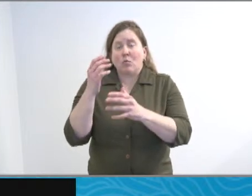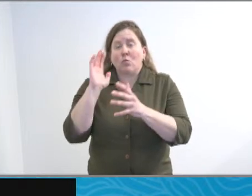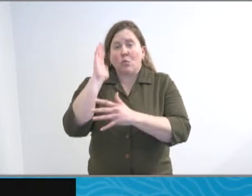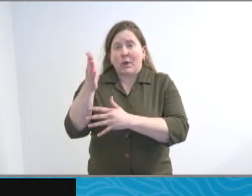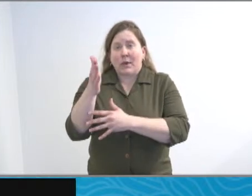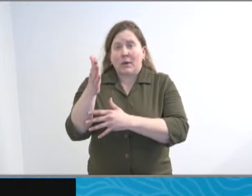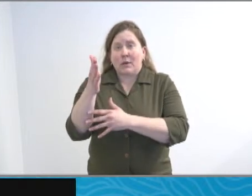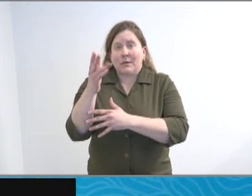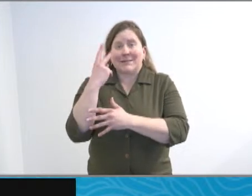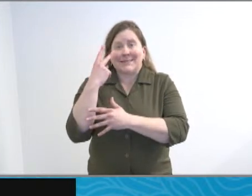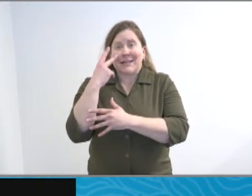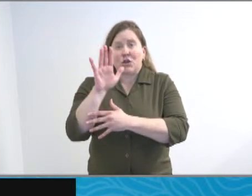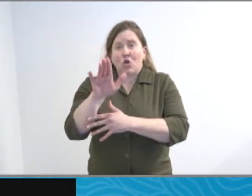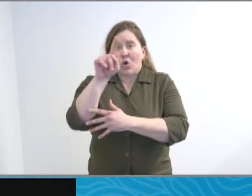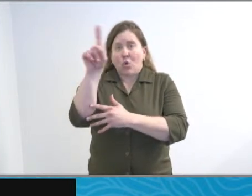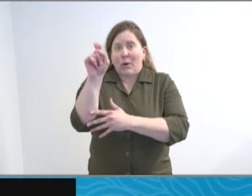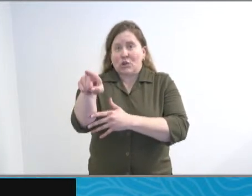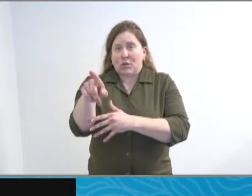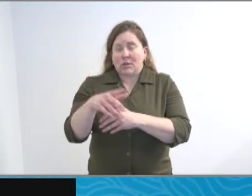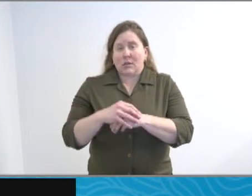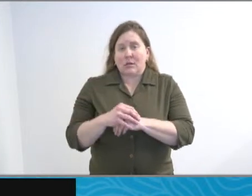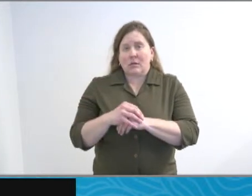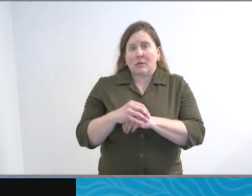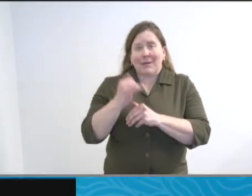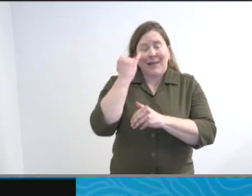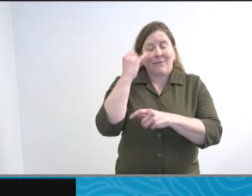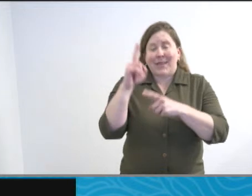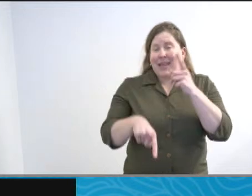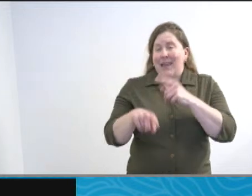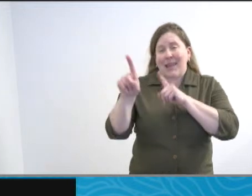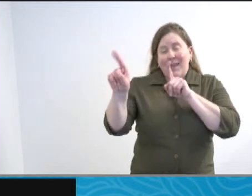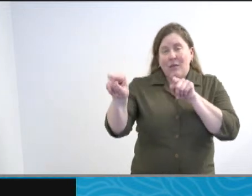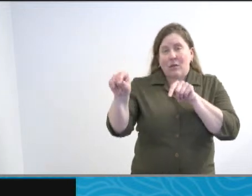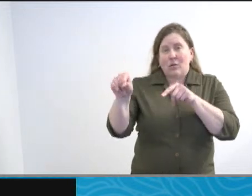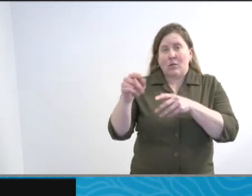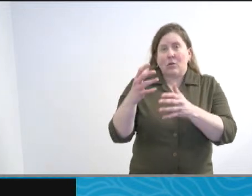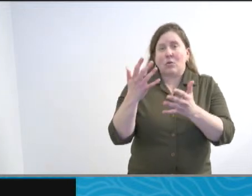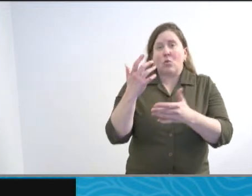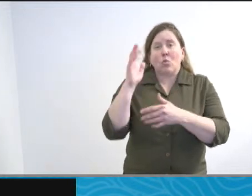to answer those, if there are any that we can't answer, we're happy to reach back out to you